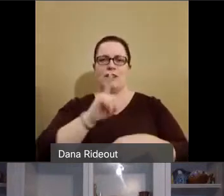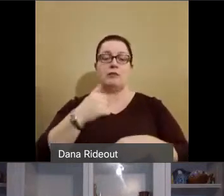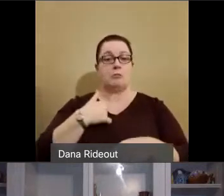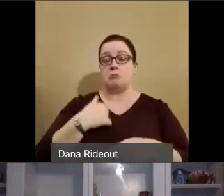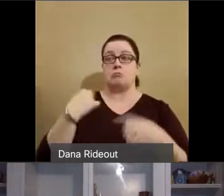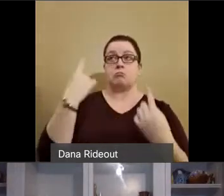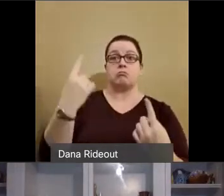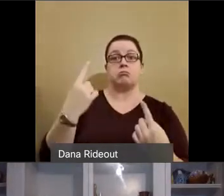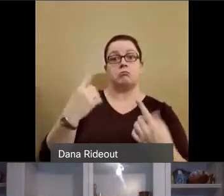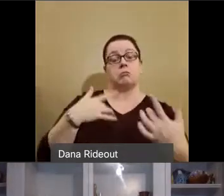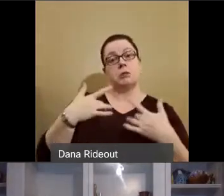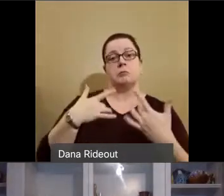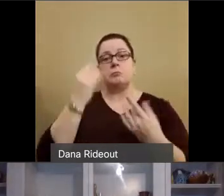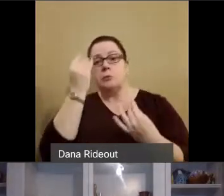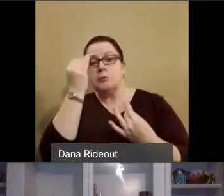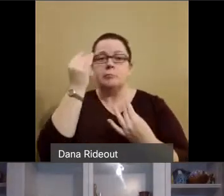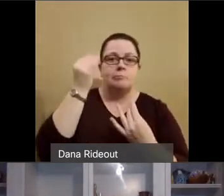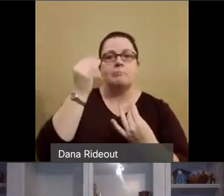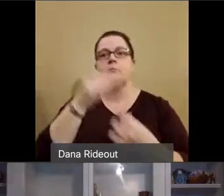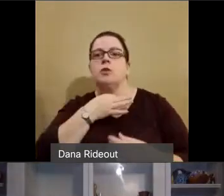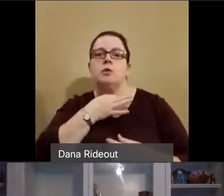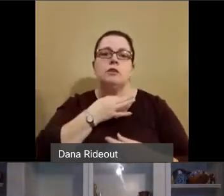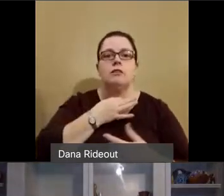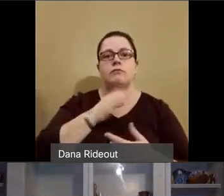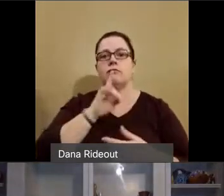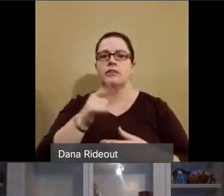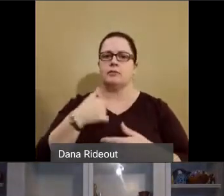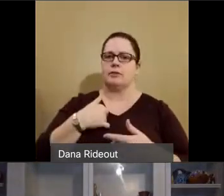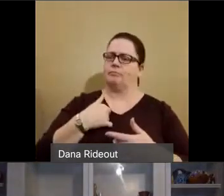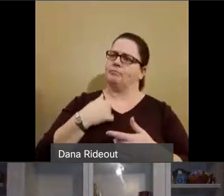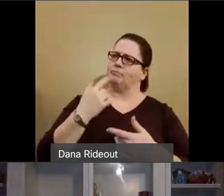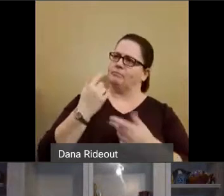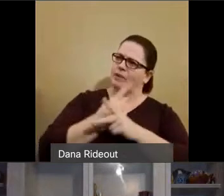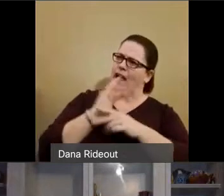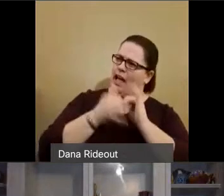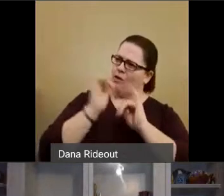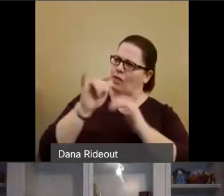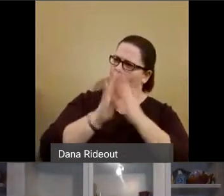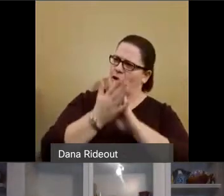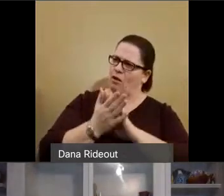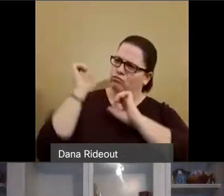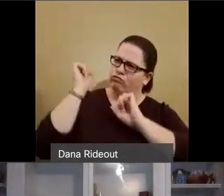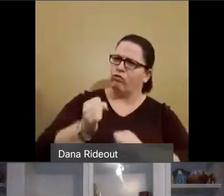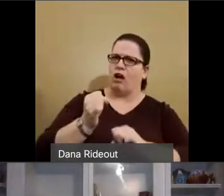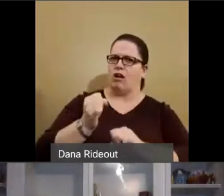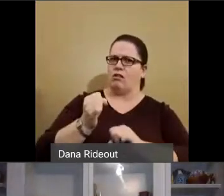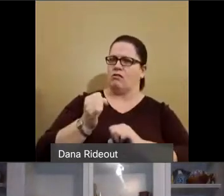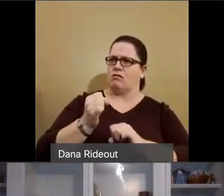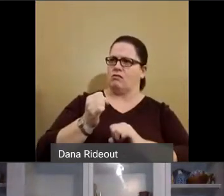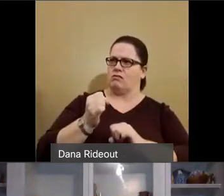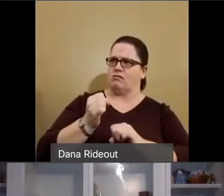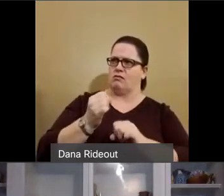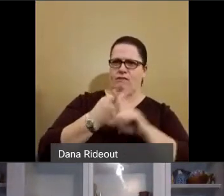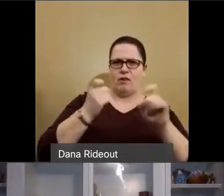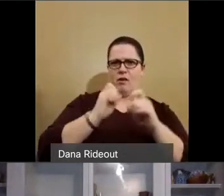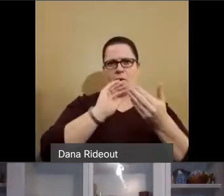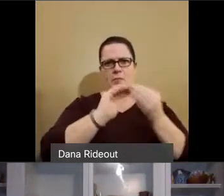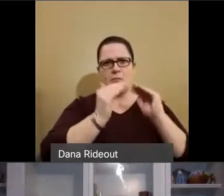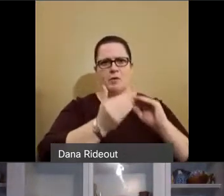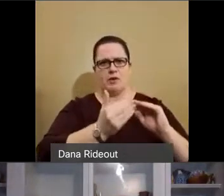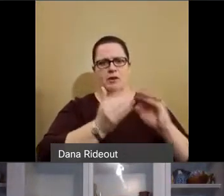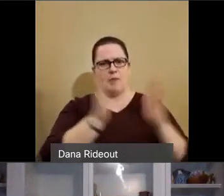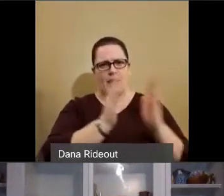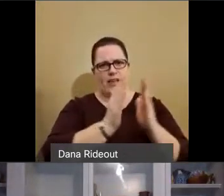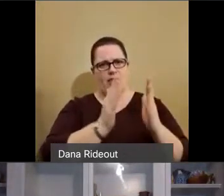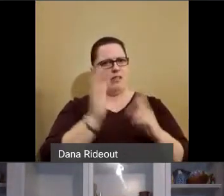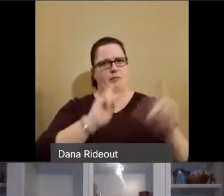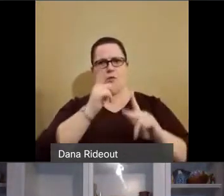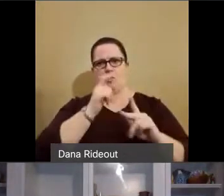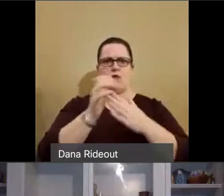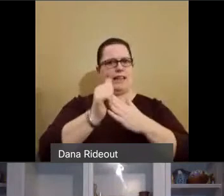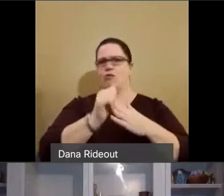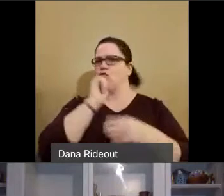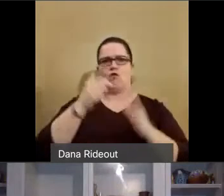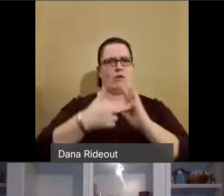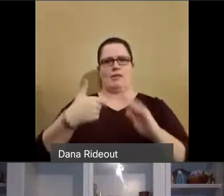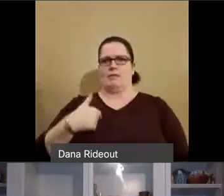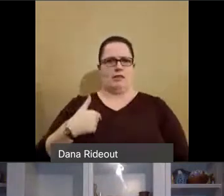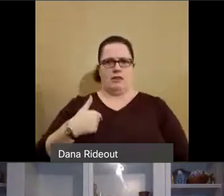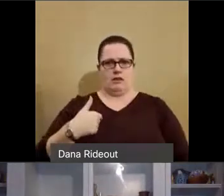In terms of how does that become the dominant narrative in a rural area right? That no one's listening to us. No, 1 here is the people in power don't represent us when, in a lot of cases we've seen.